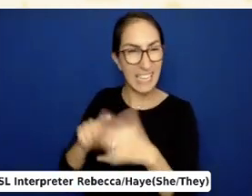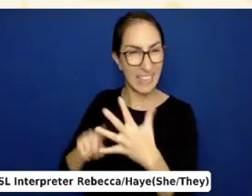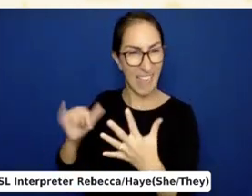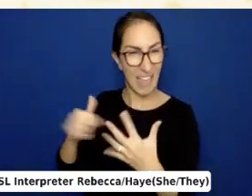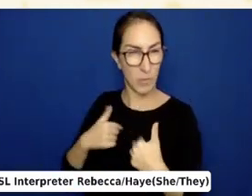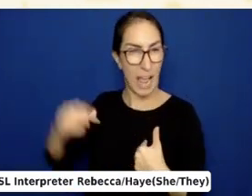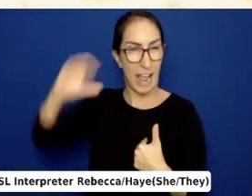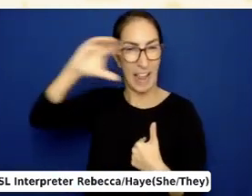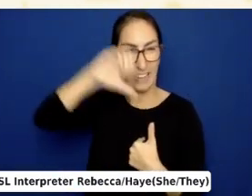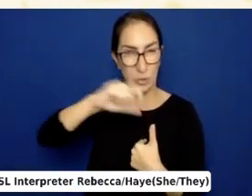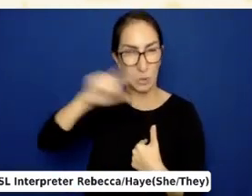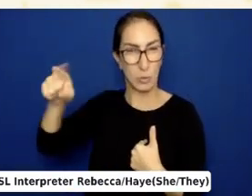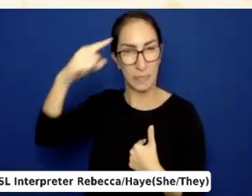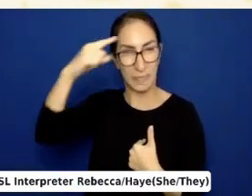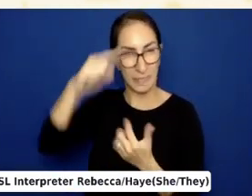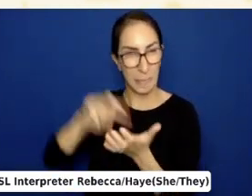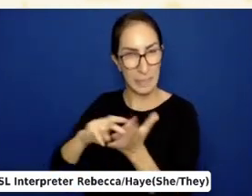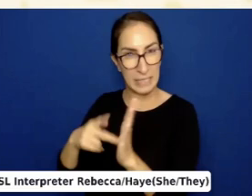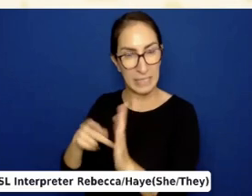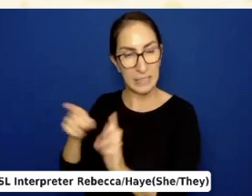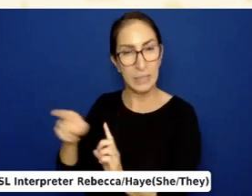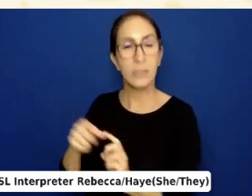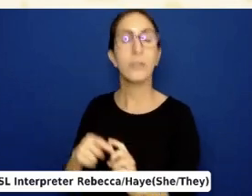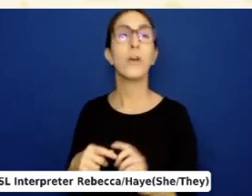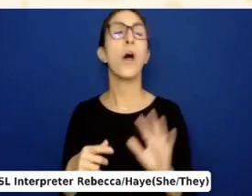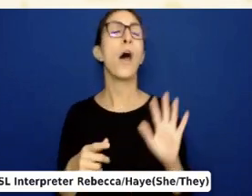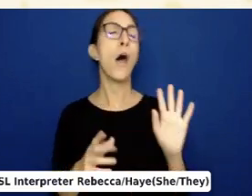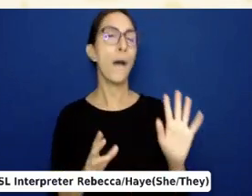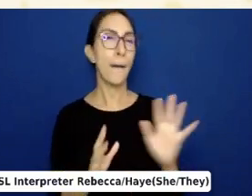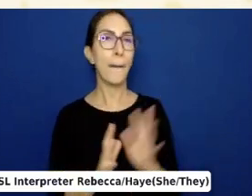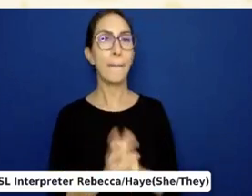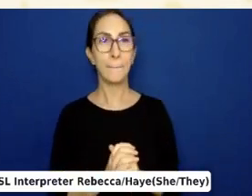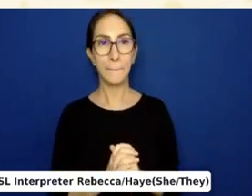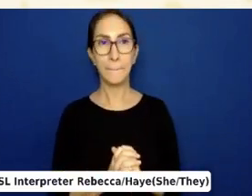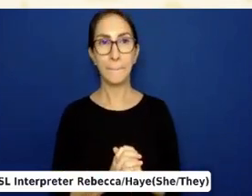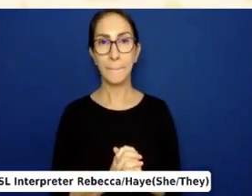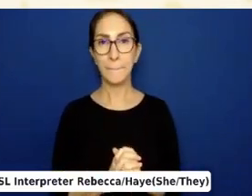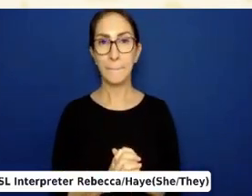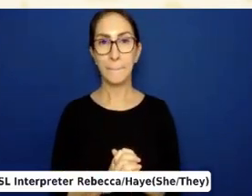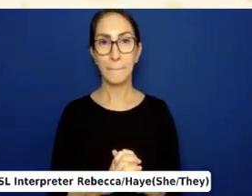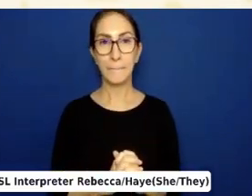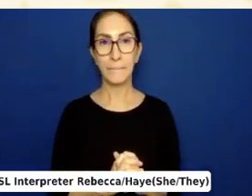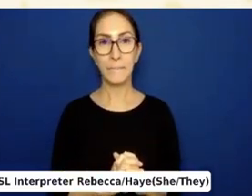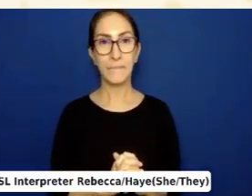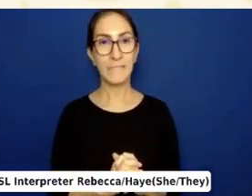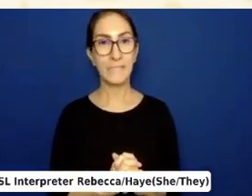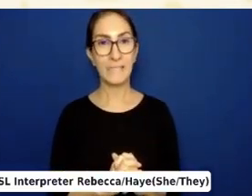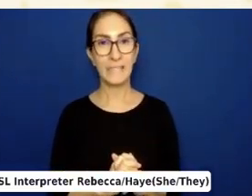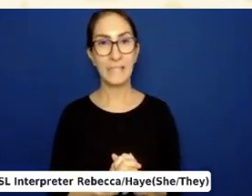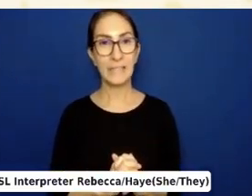Well, actually that is not recommended to try